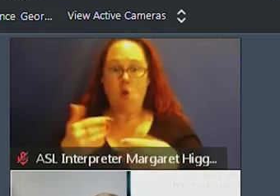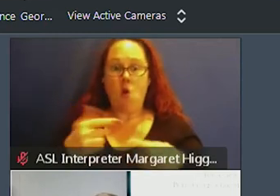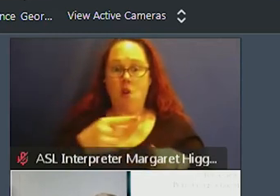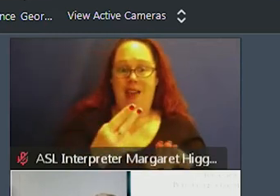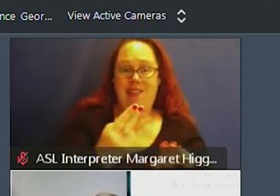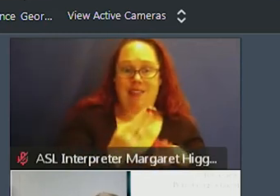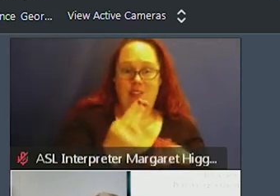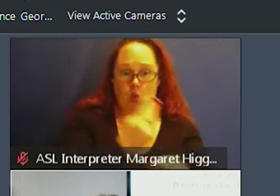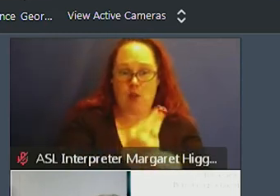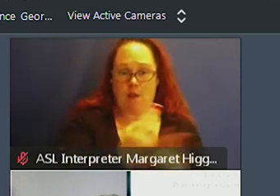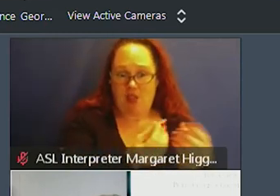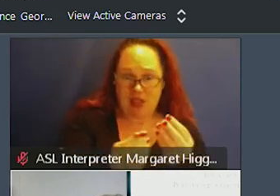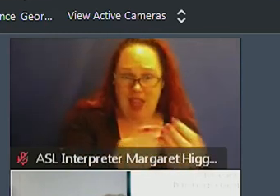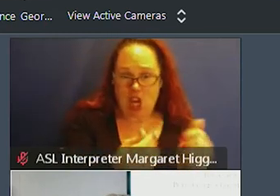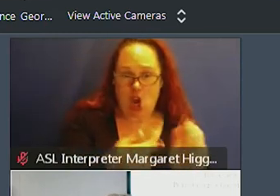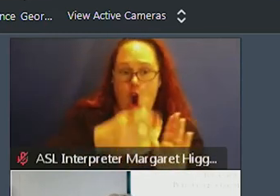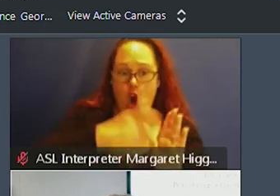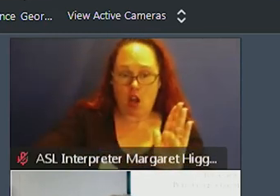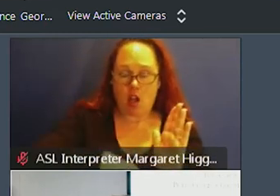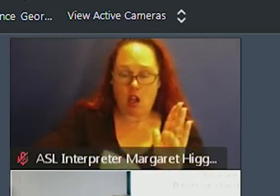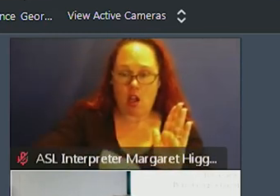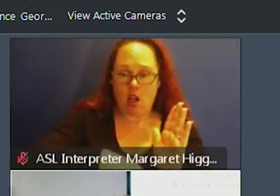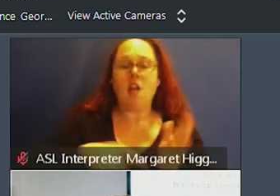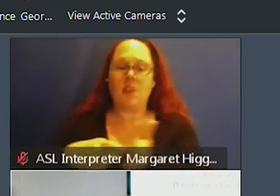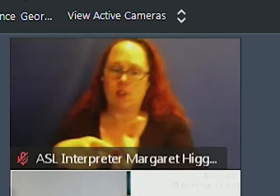that pertaining to mandatory referral processes.